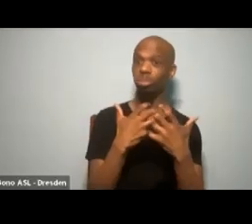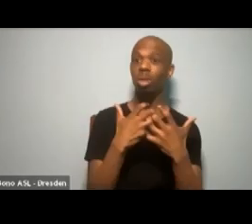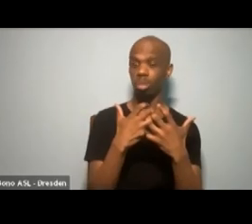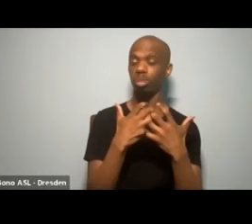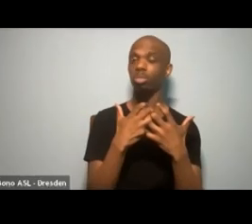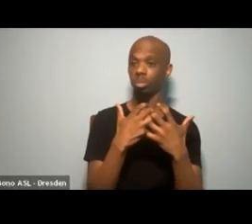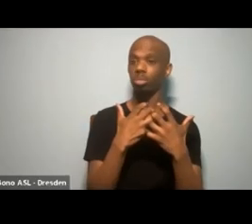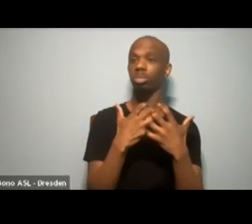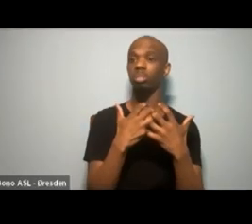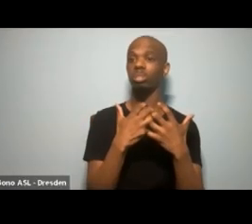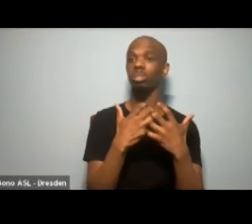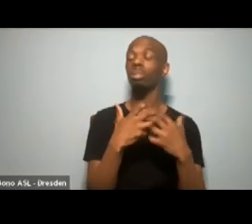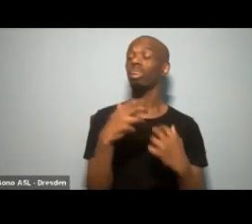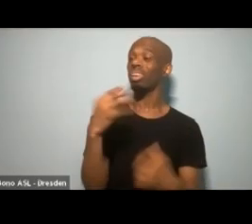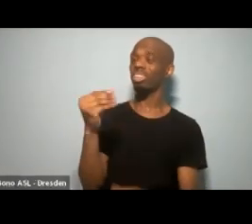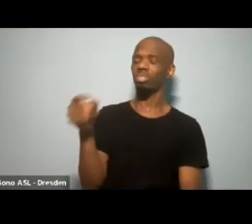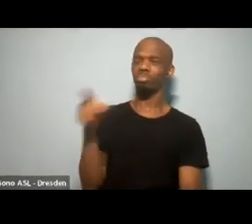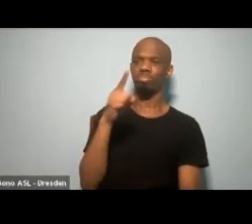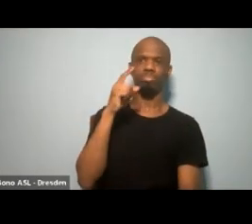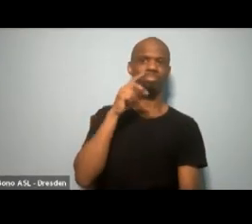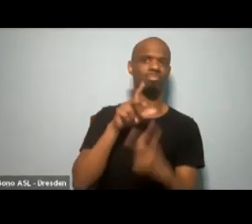talents of the young ones.